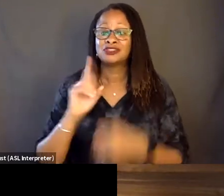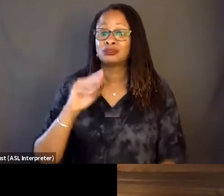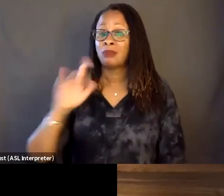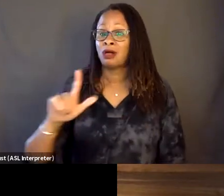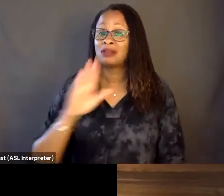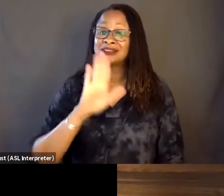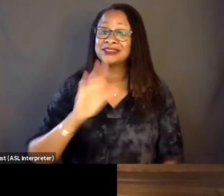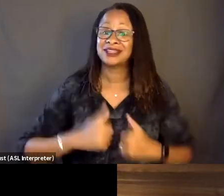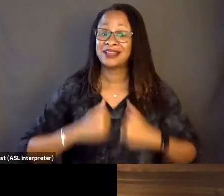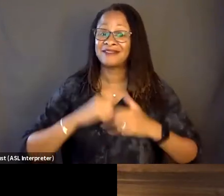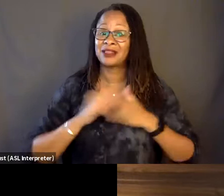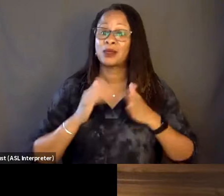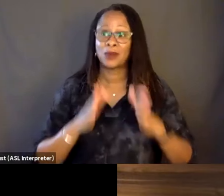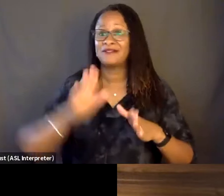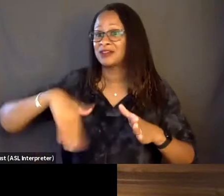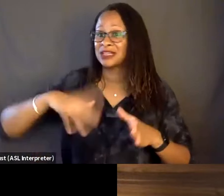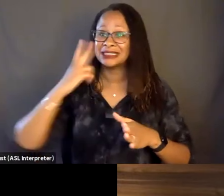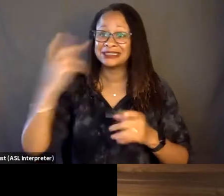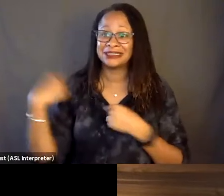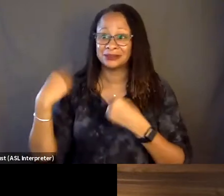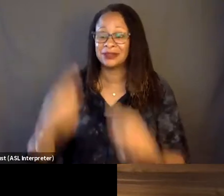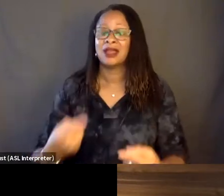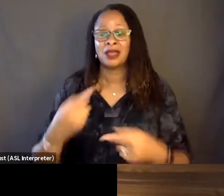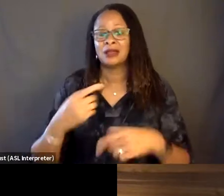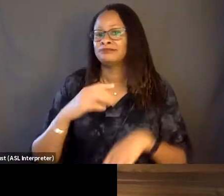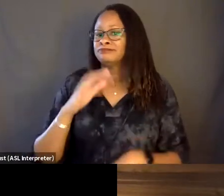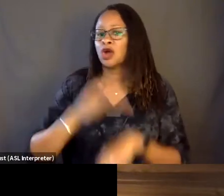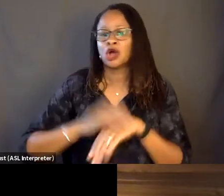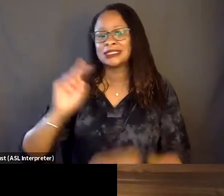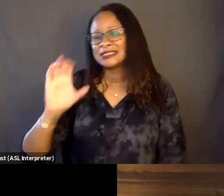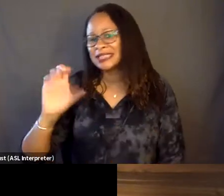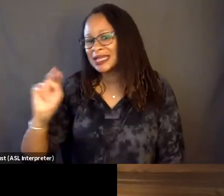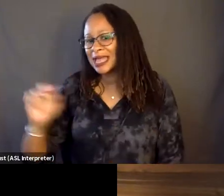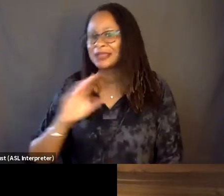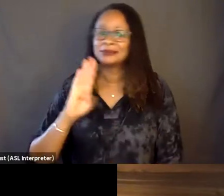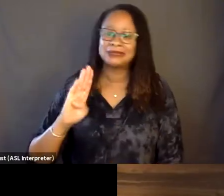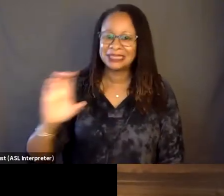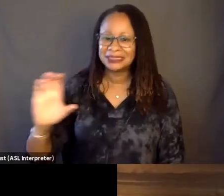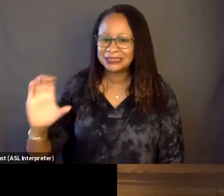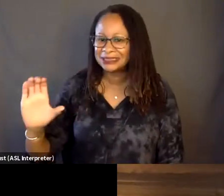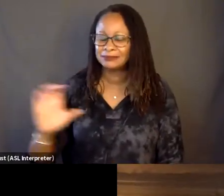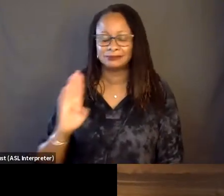in a way that hadn't been presented on CNN, or BBC, or in the media?